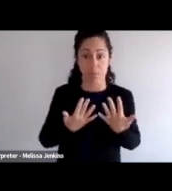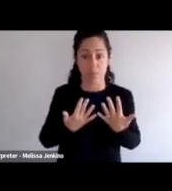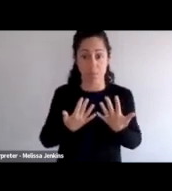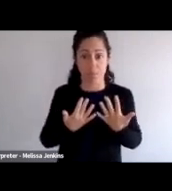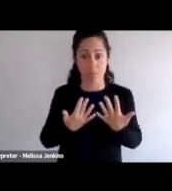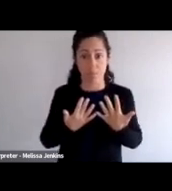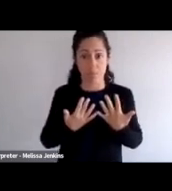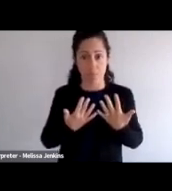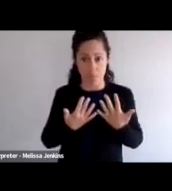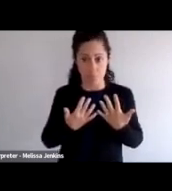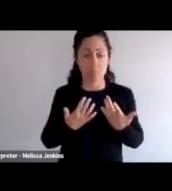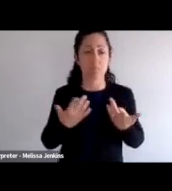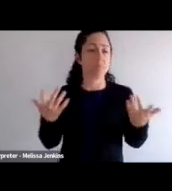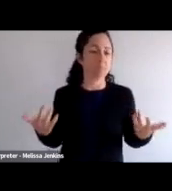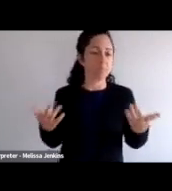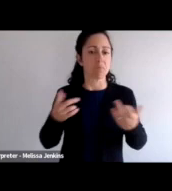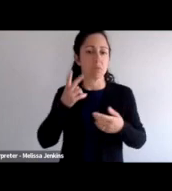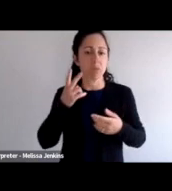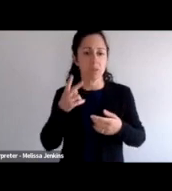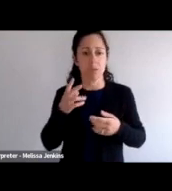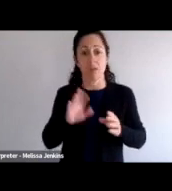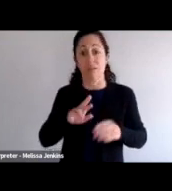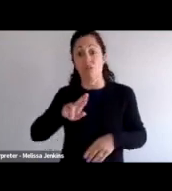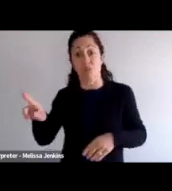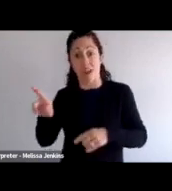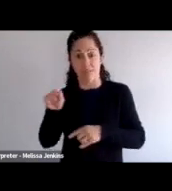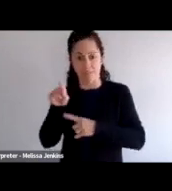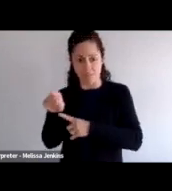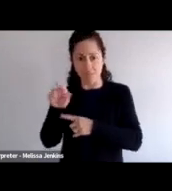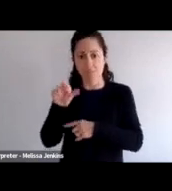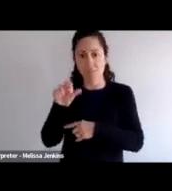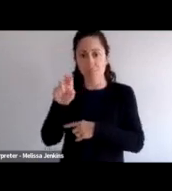How RARE-X is doing this - many diseases are putting